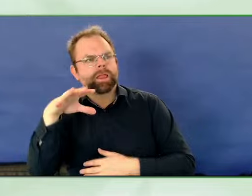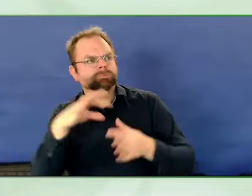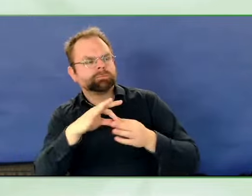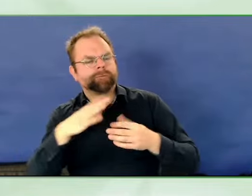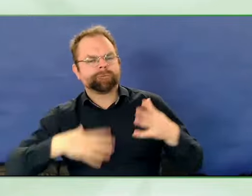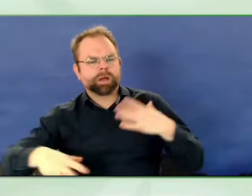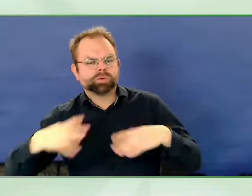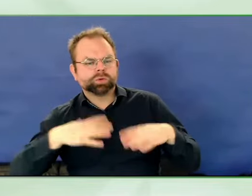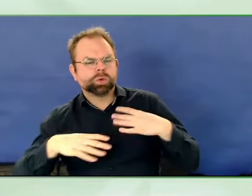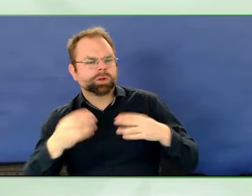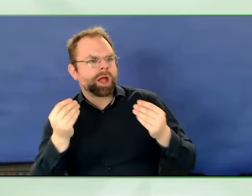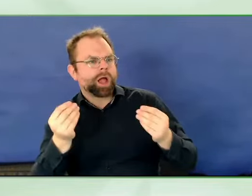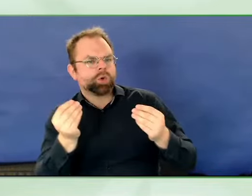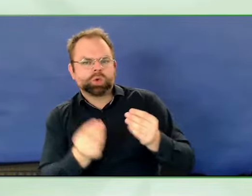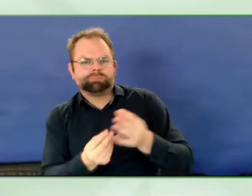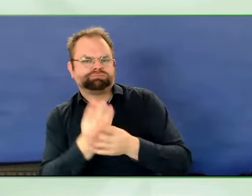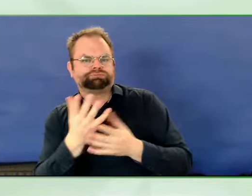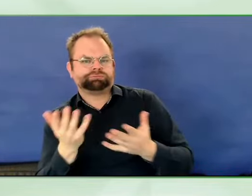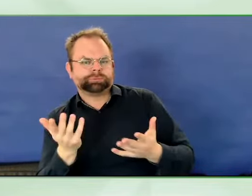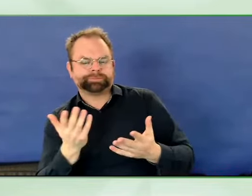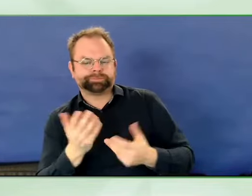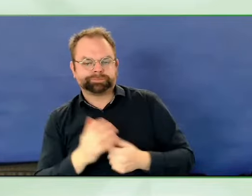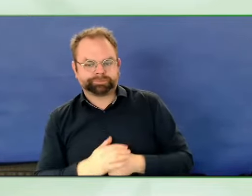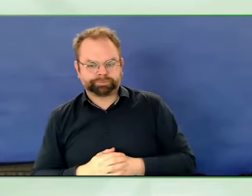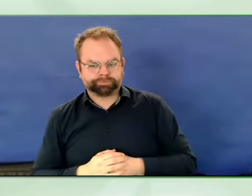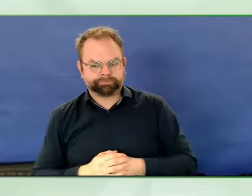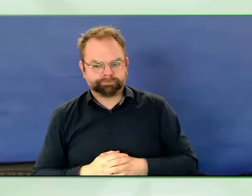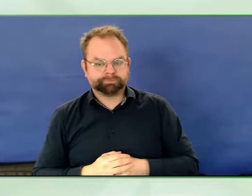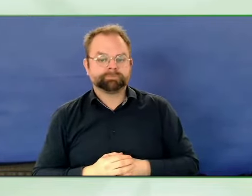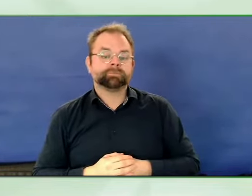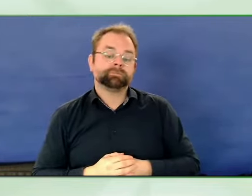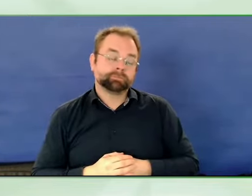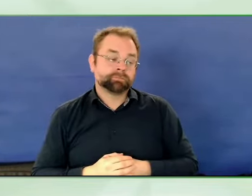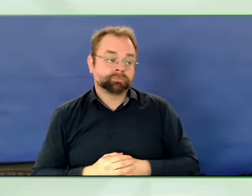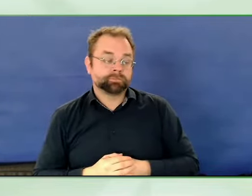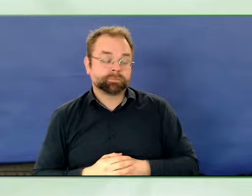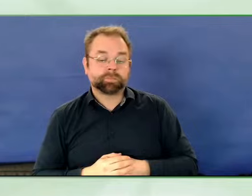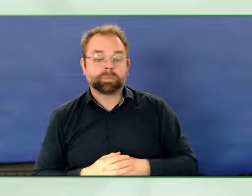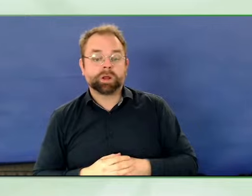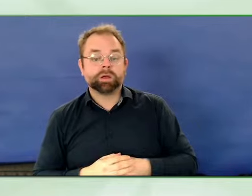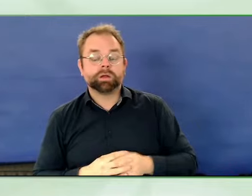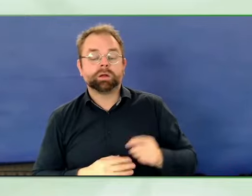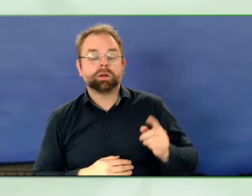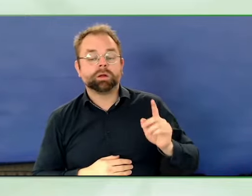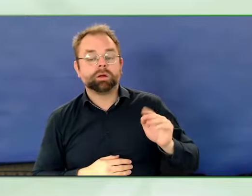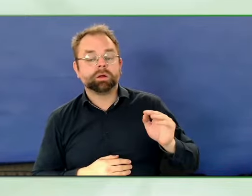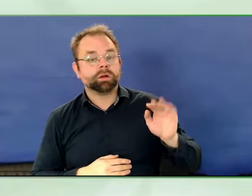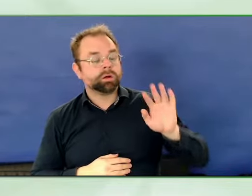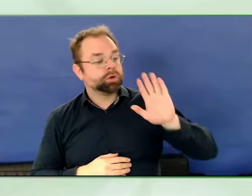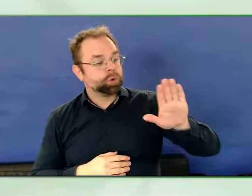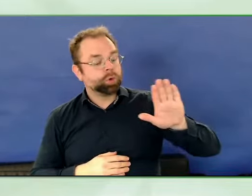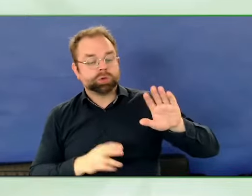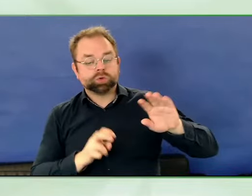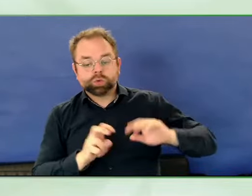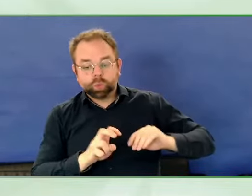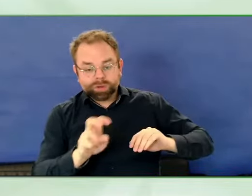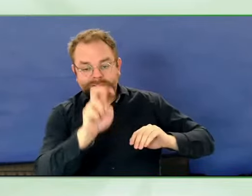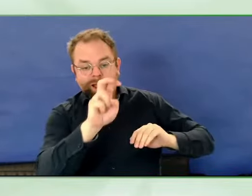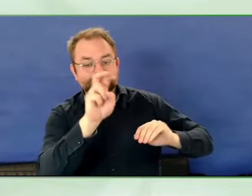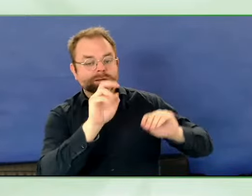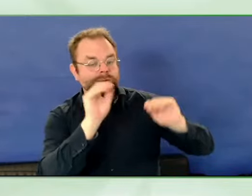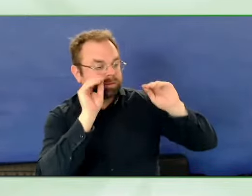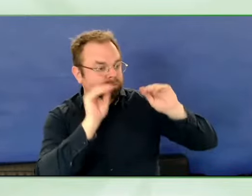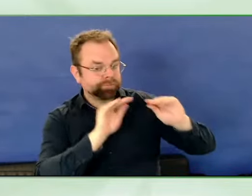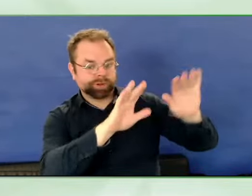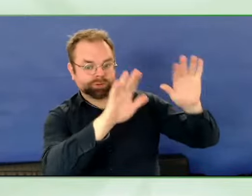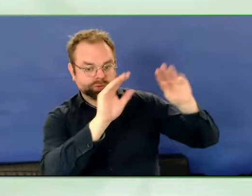Last year I was to the innovation incubator in Paris I was invited to pitch.